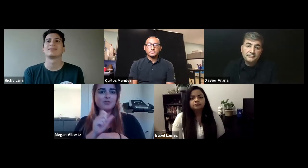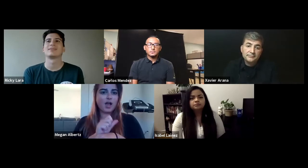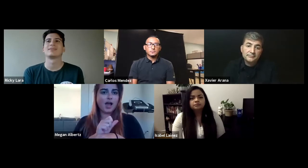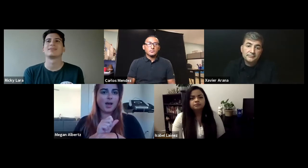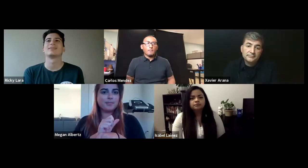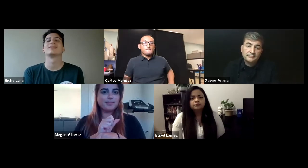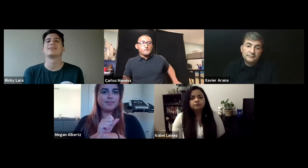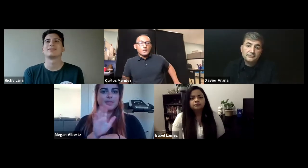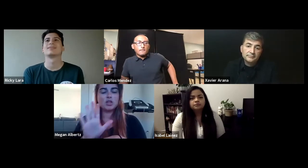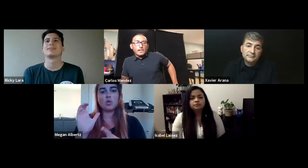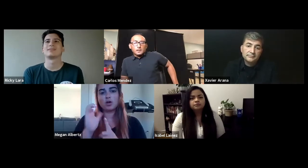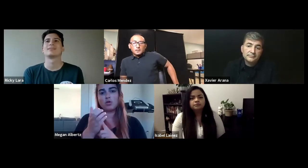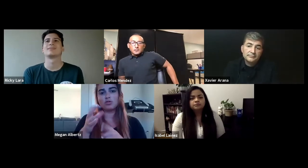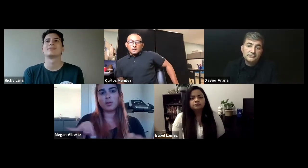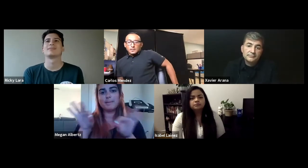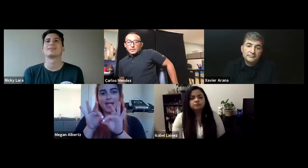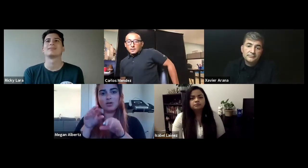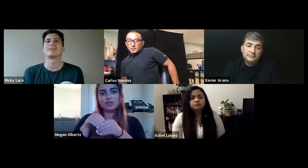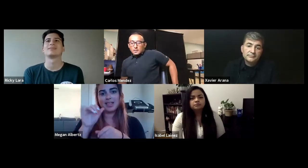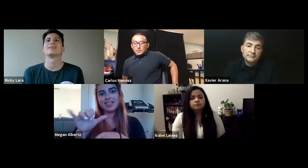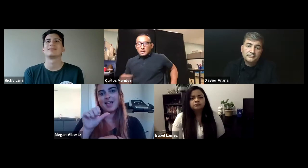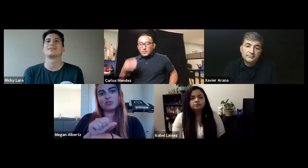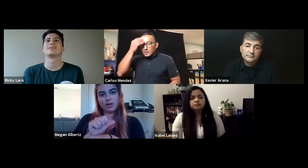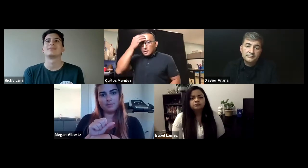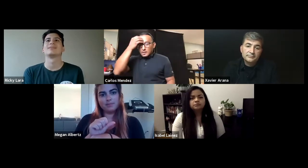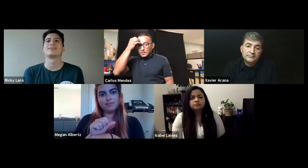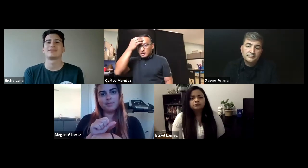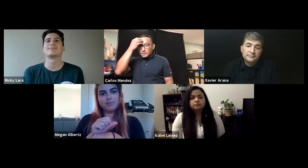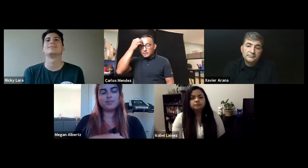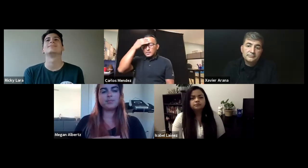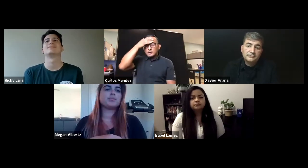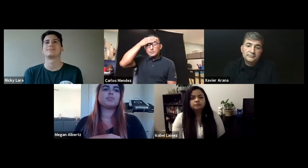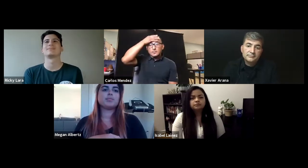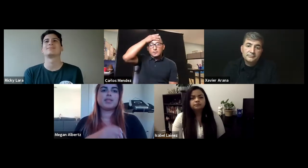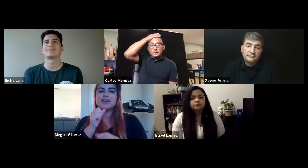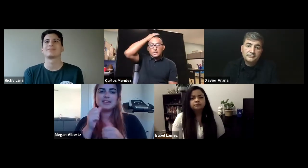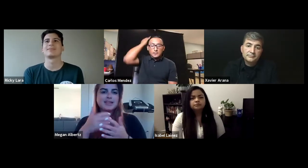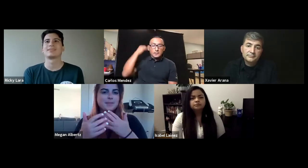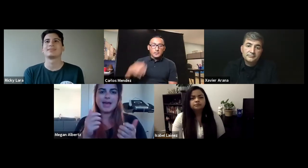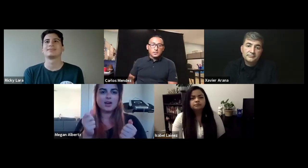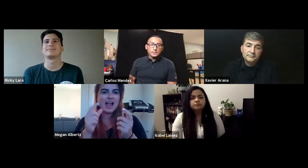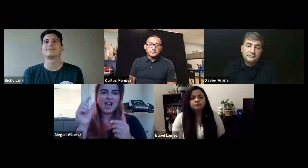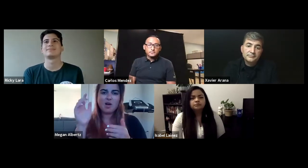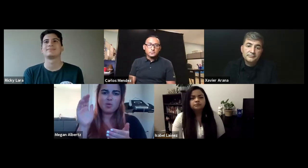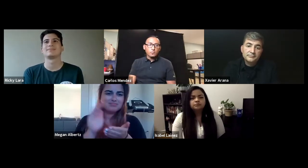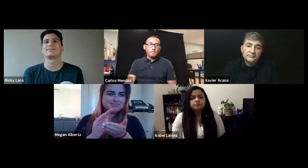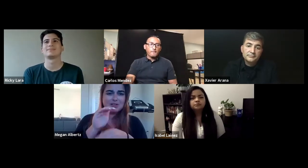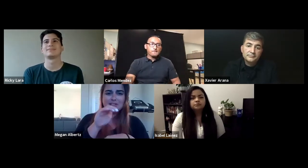and it's important to know that you can do that job and involve that culture.